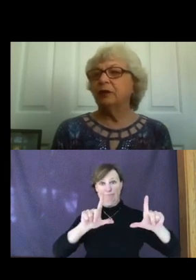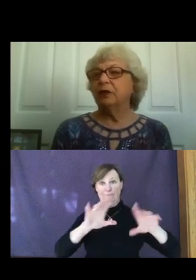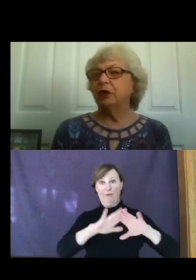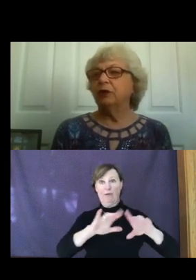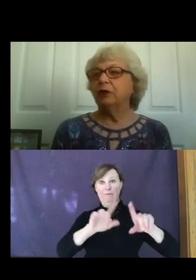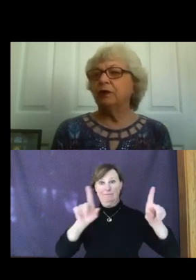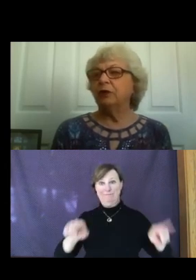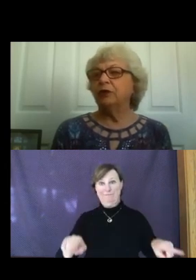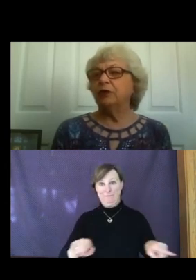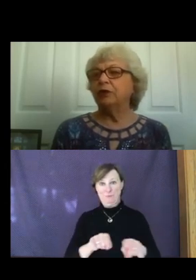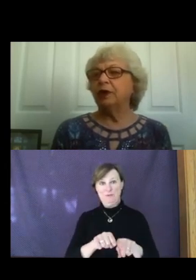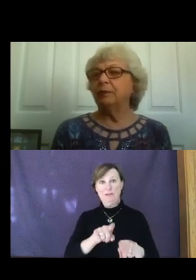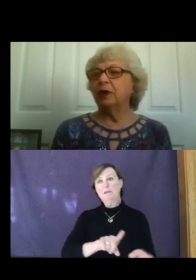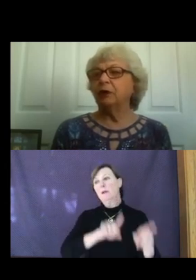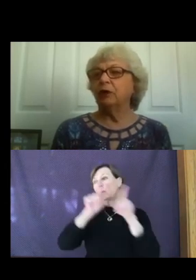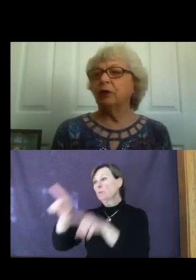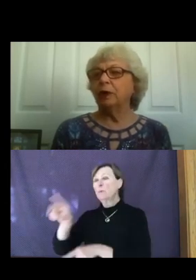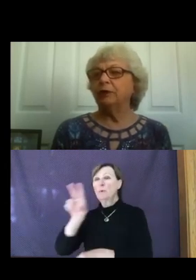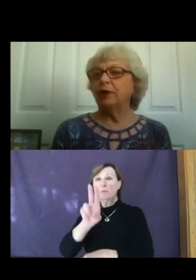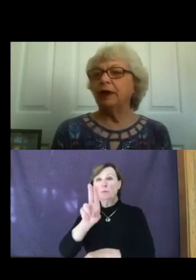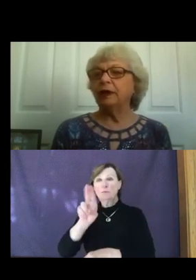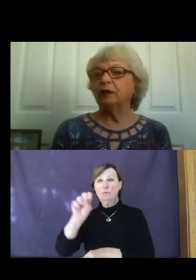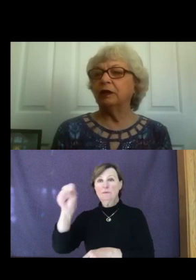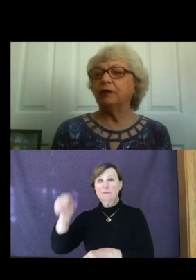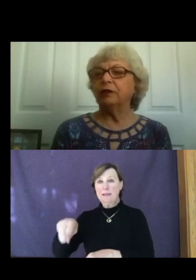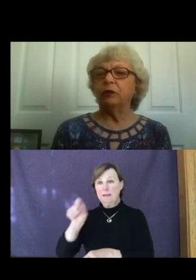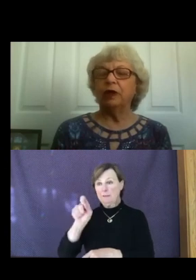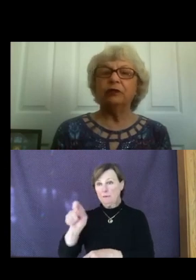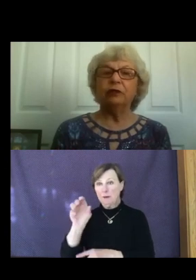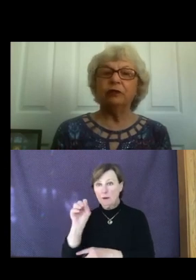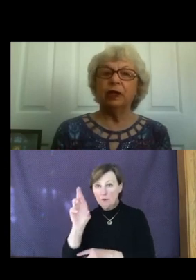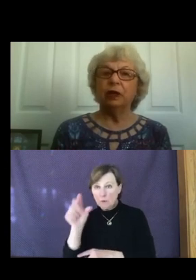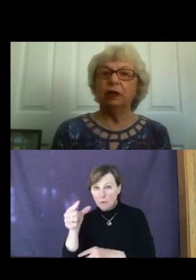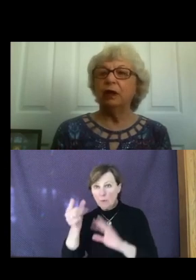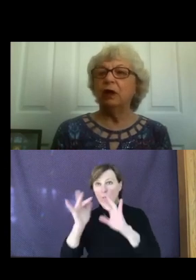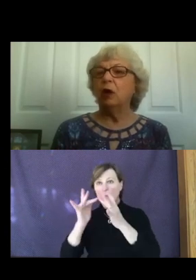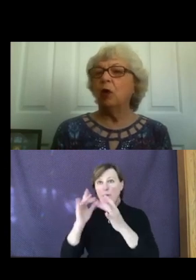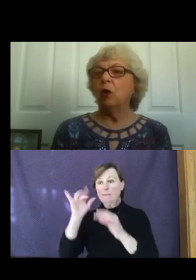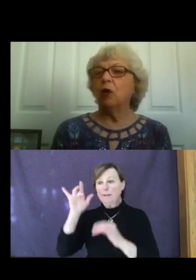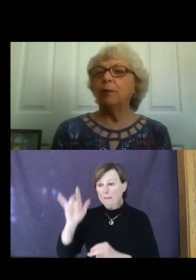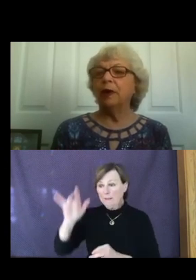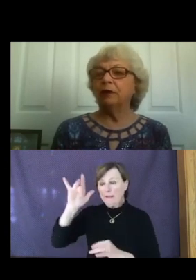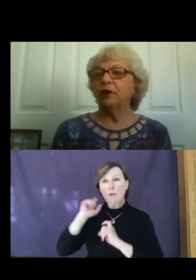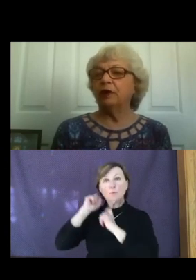can go to the uusalem.org website and click the donations link or mail checks